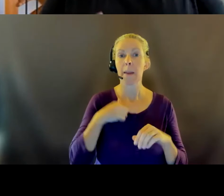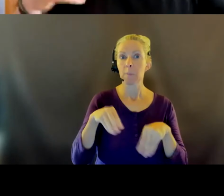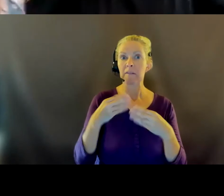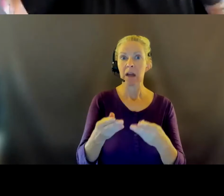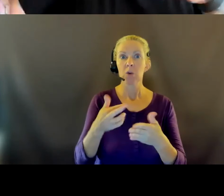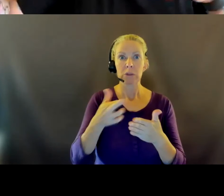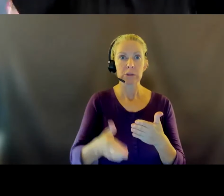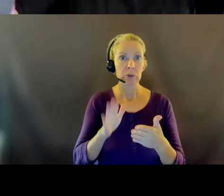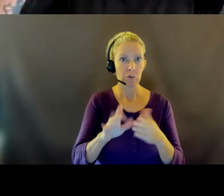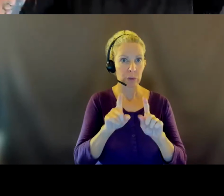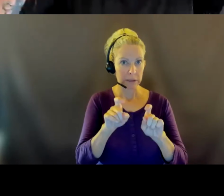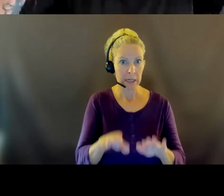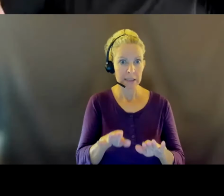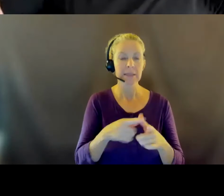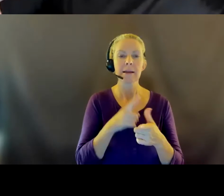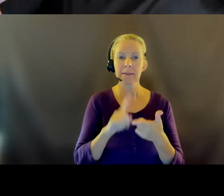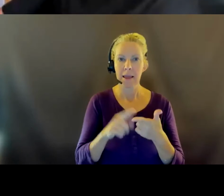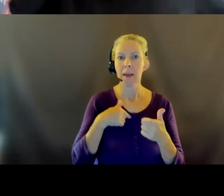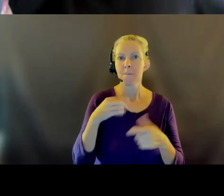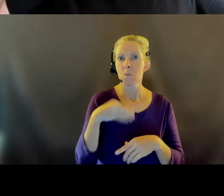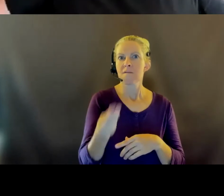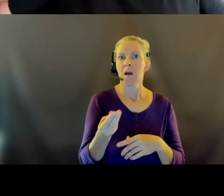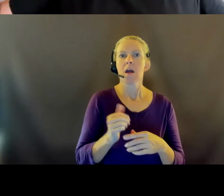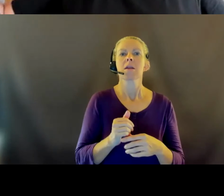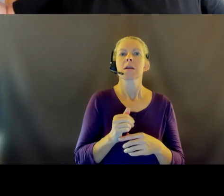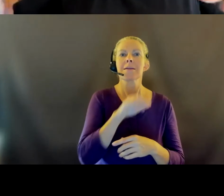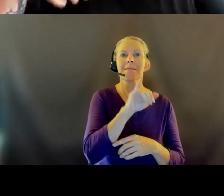And I put you on that scale from instinctive to inclusive.